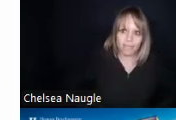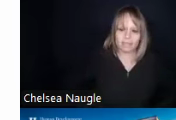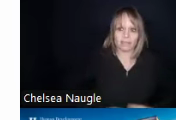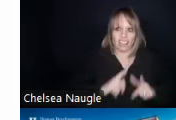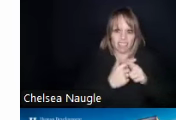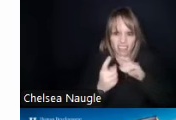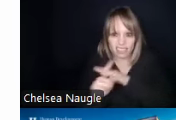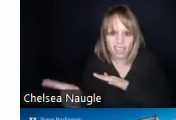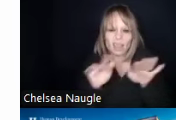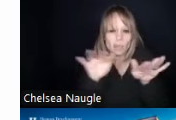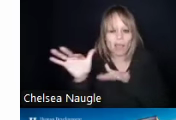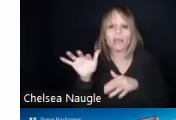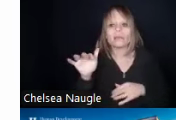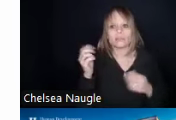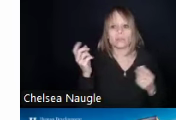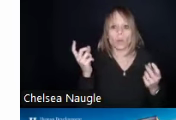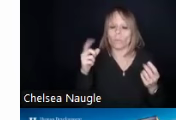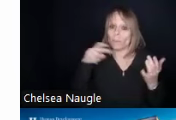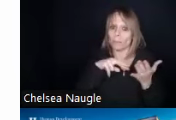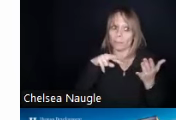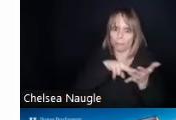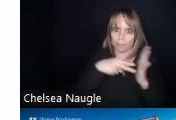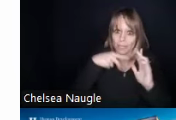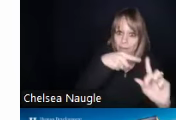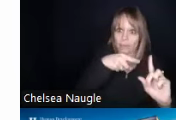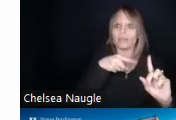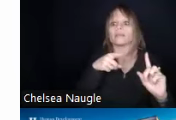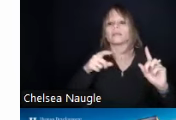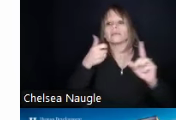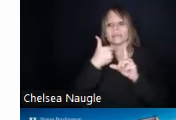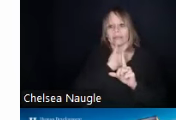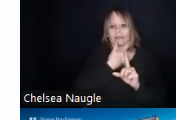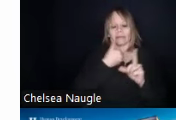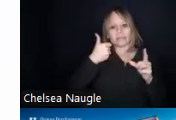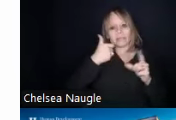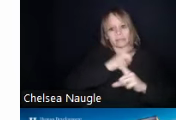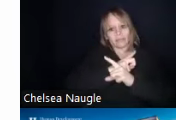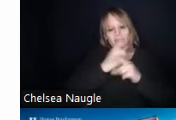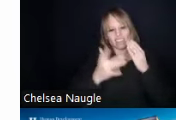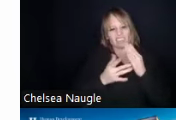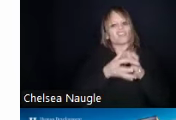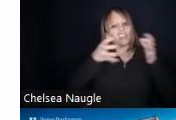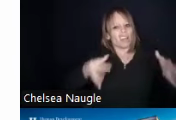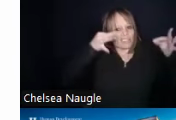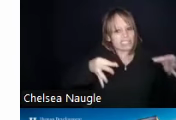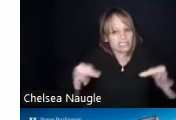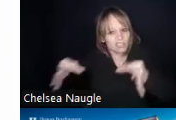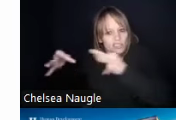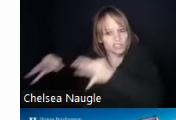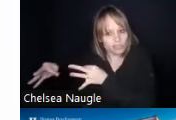I'm getting at here is with self-defense techniques, there's a lot of decision making that goes on there. And so if you